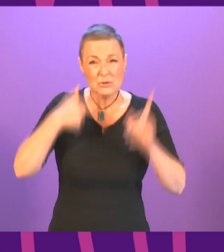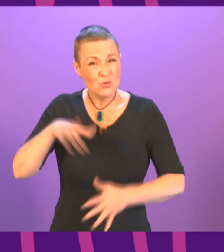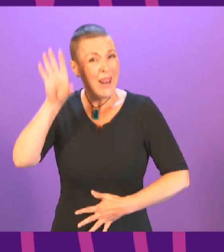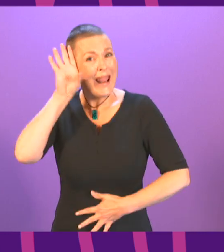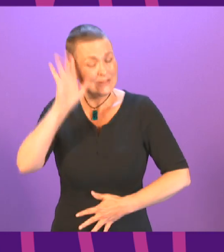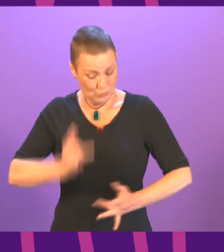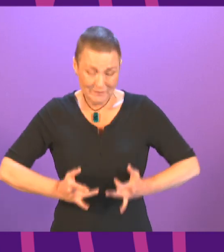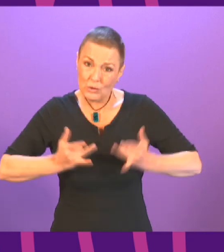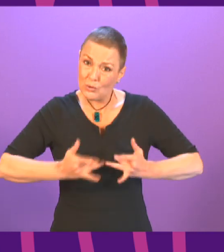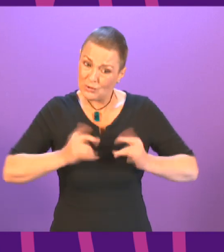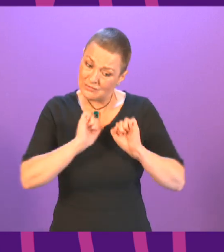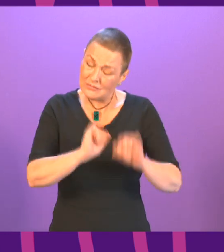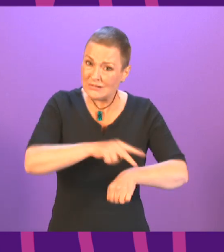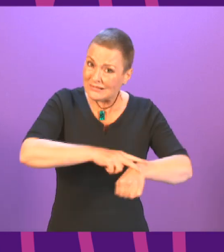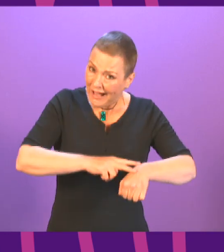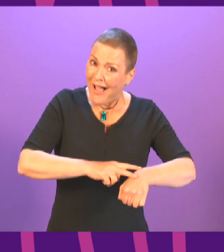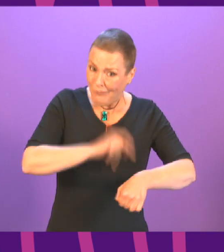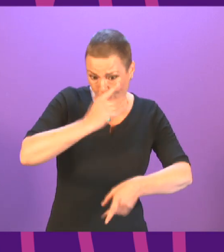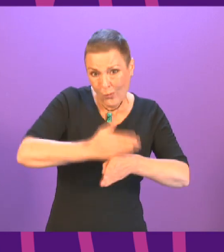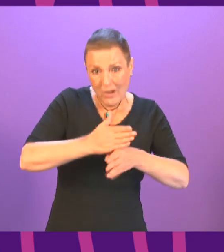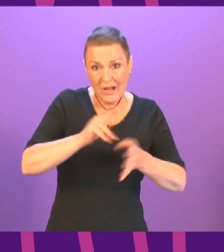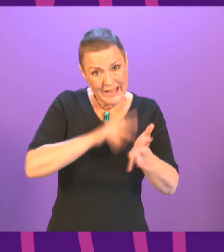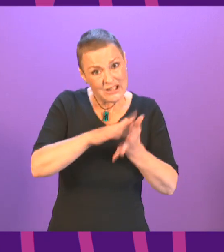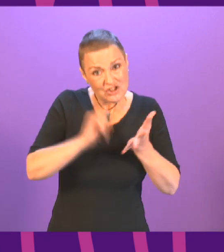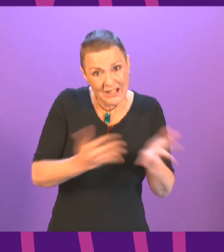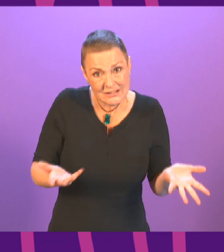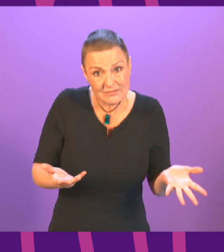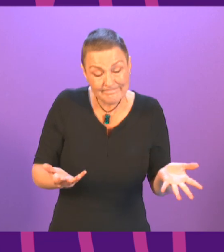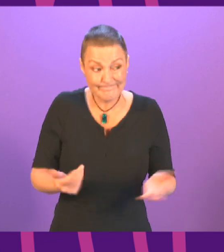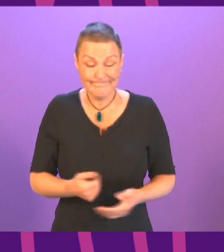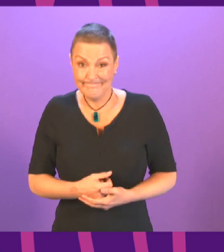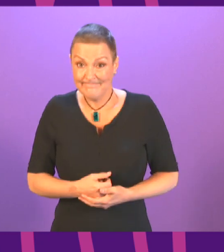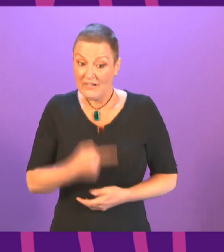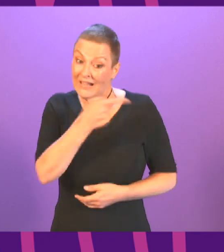to the views that are coming from staff on the front line of our national health service.